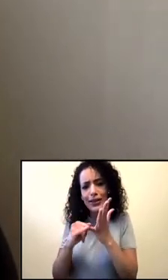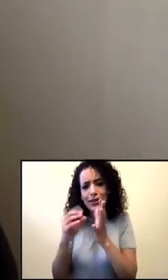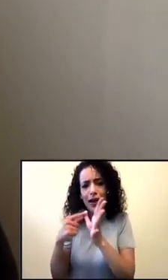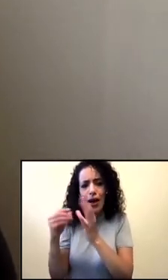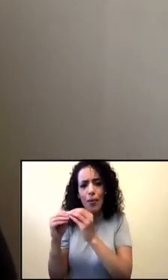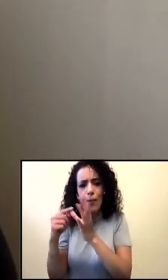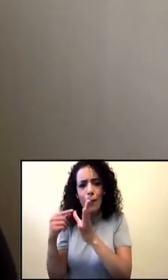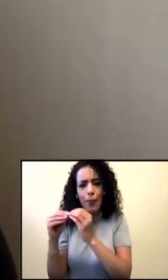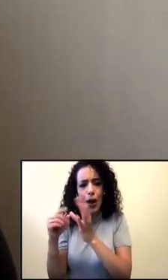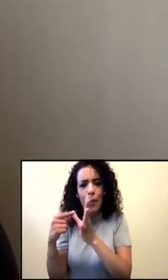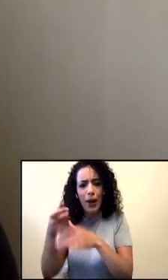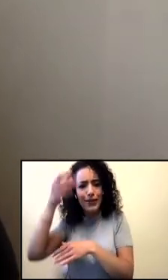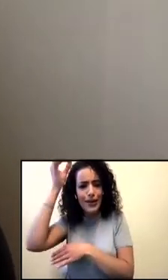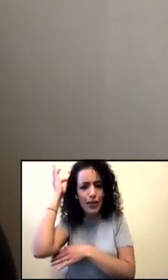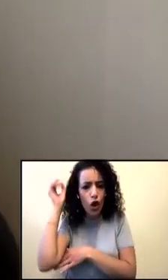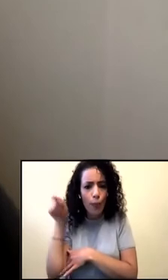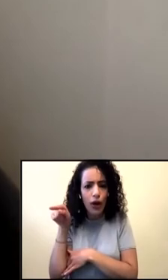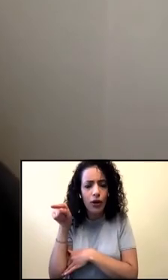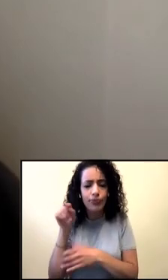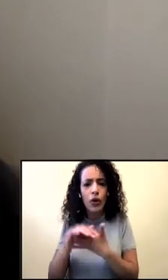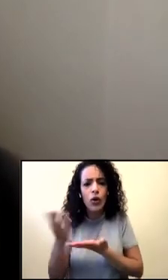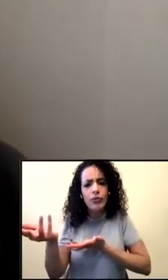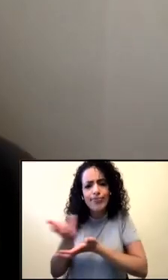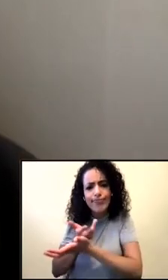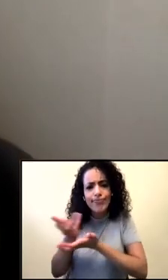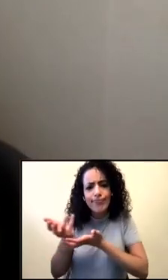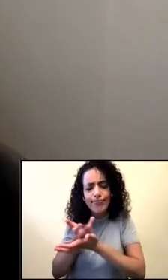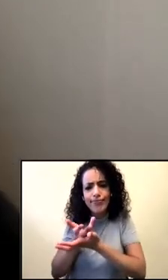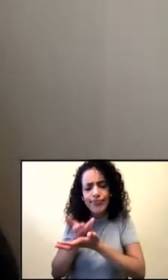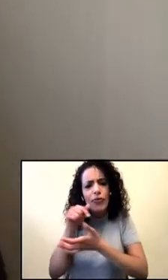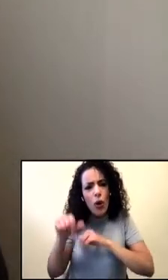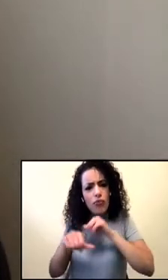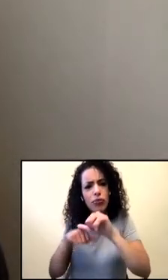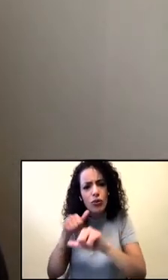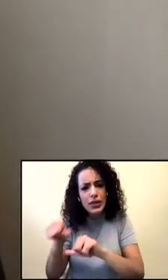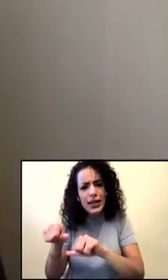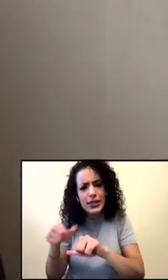how we made the film, but yeah I think I was just really interested in the idea of like this nation